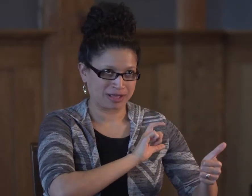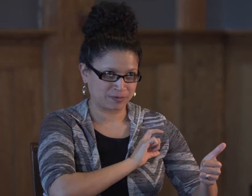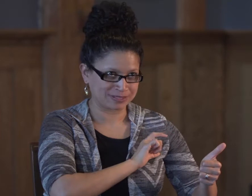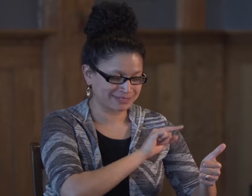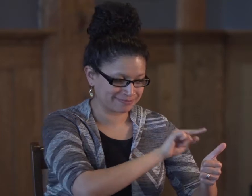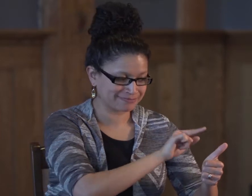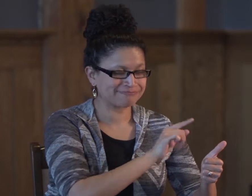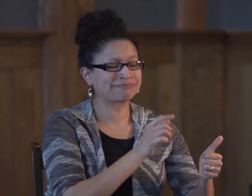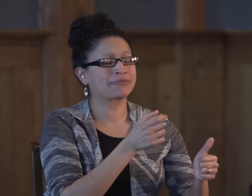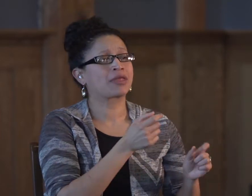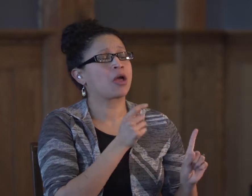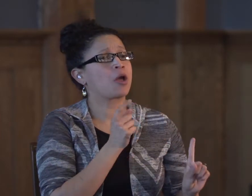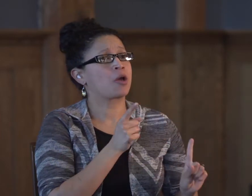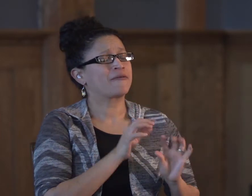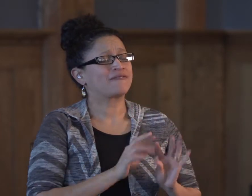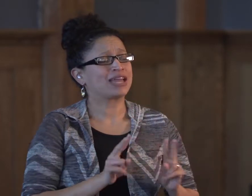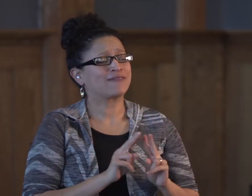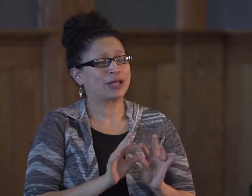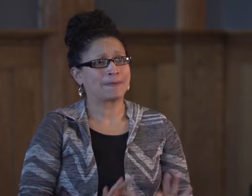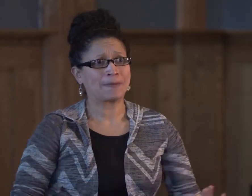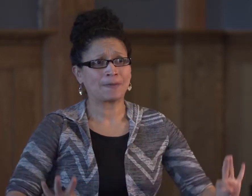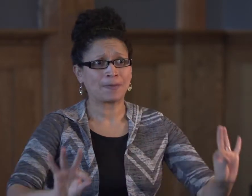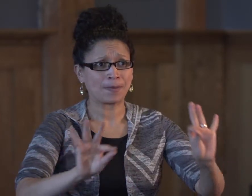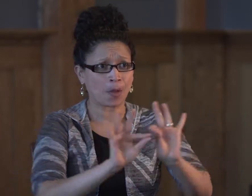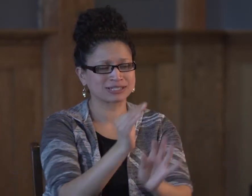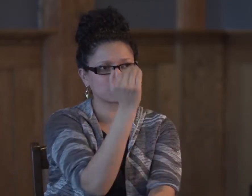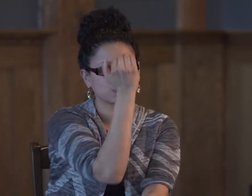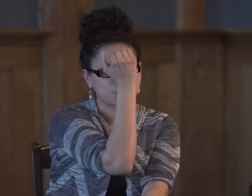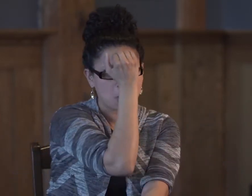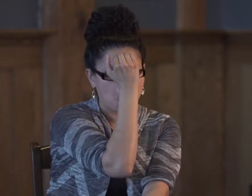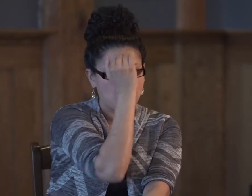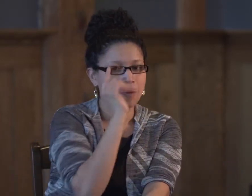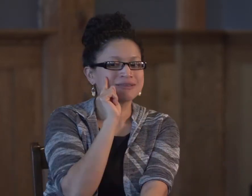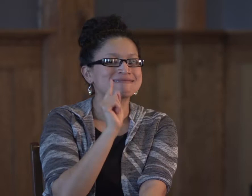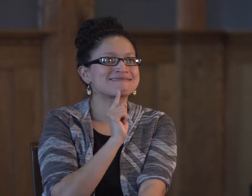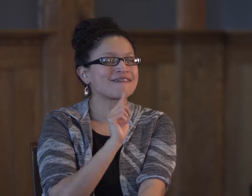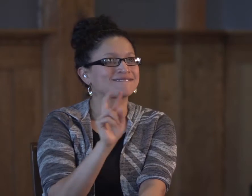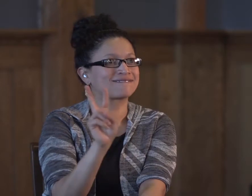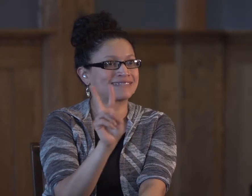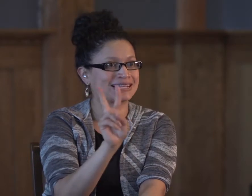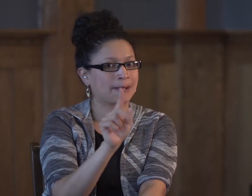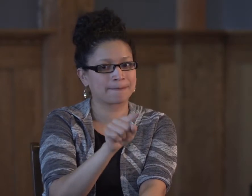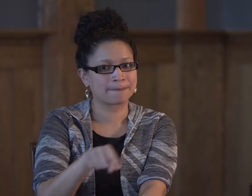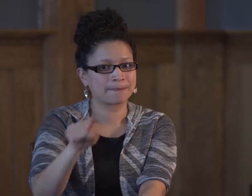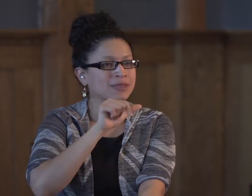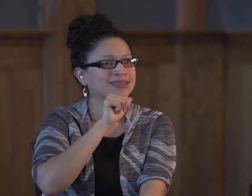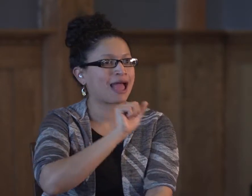While building rapport with law enforcement is valuable, it is imperative to recognize